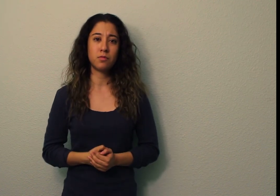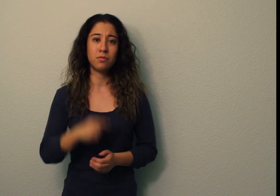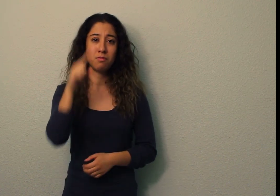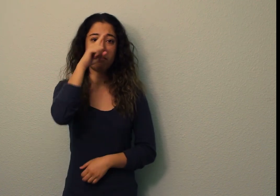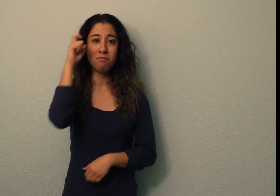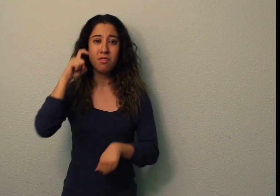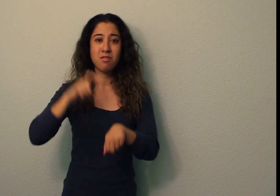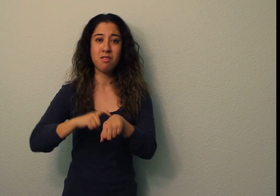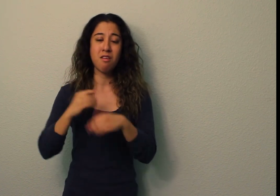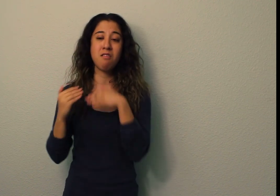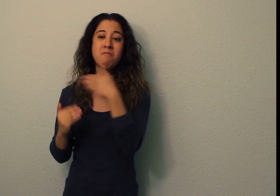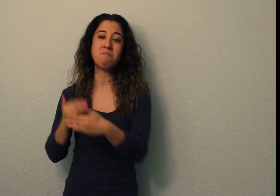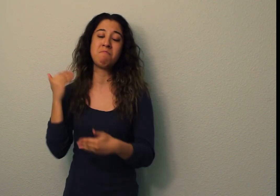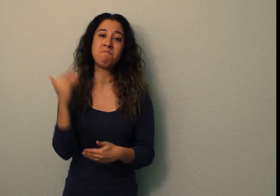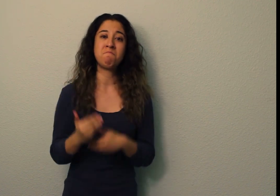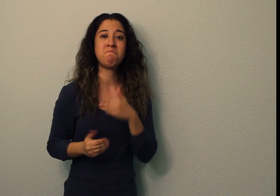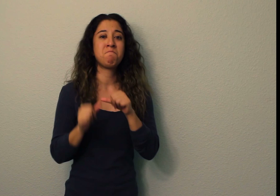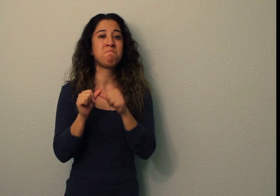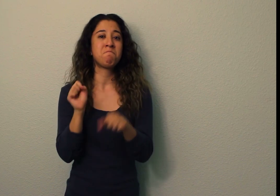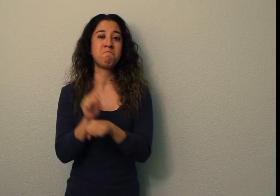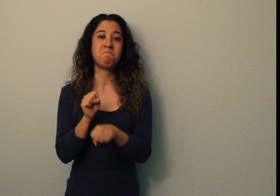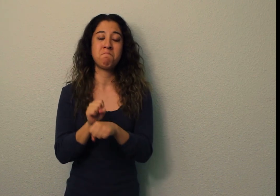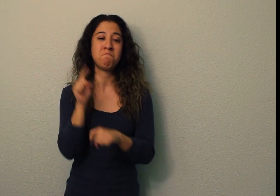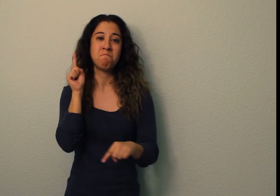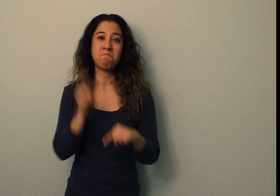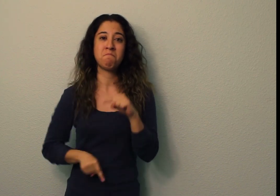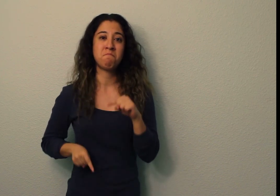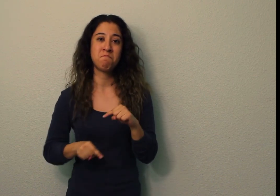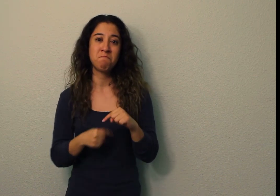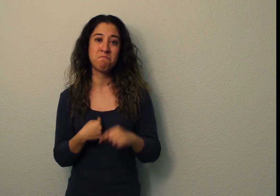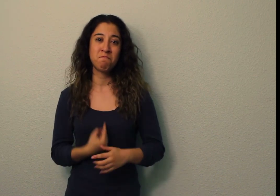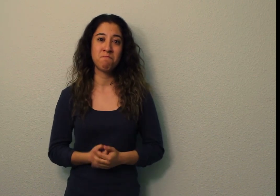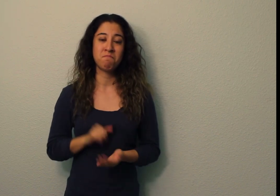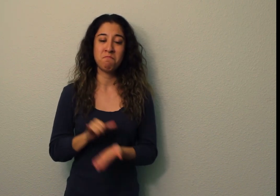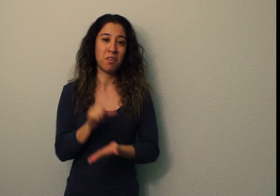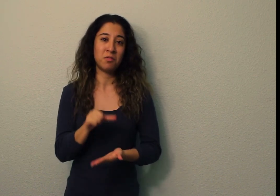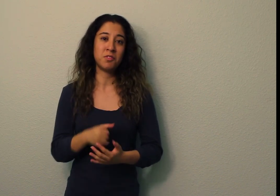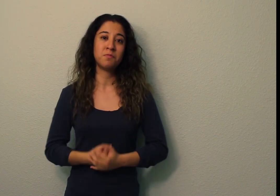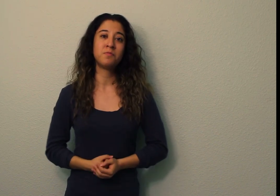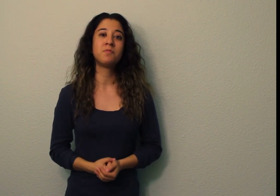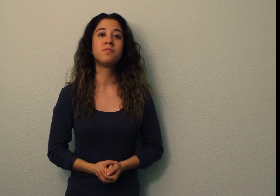I needed time because continuing day to day was not possible.